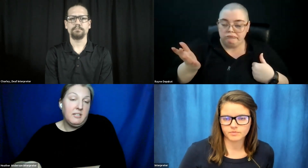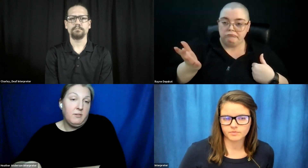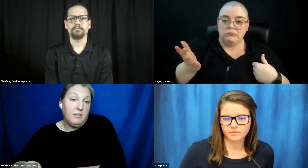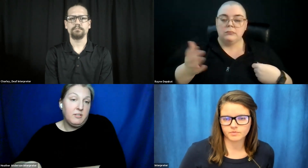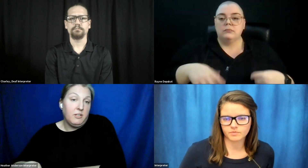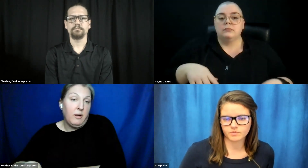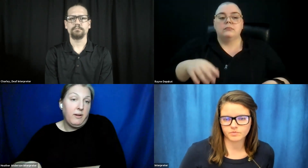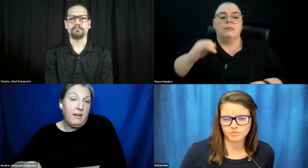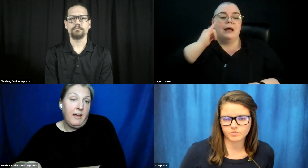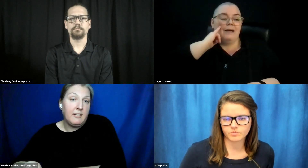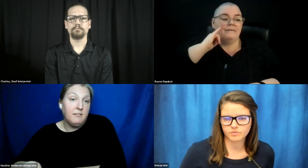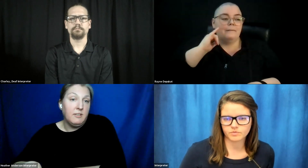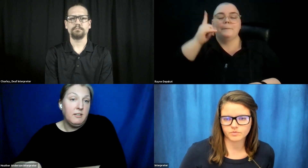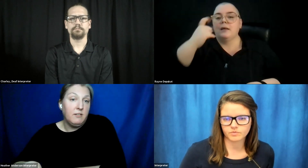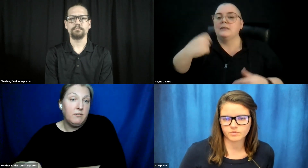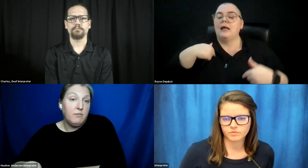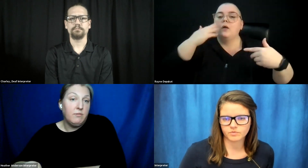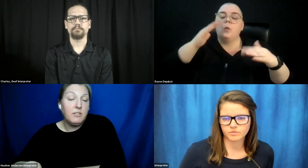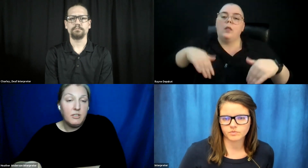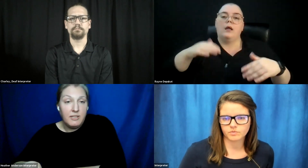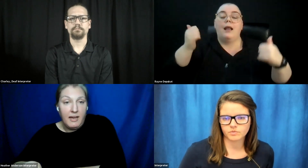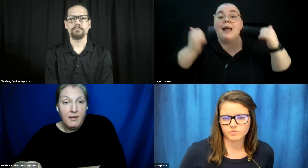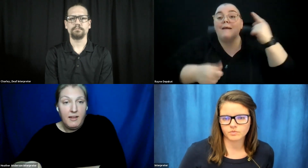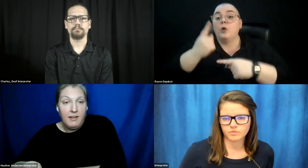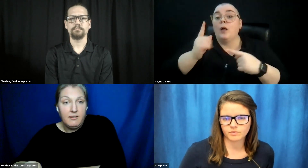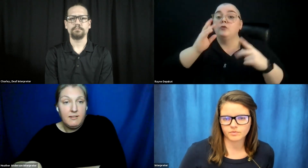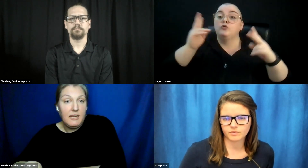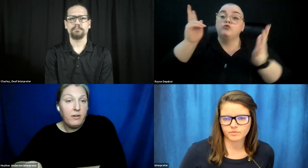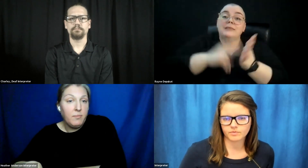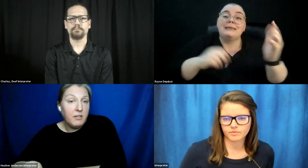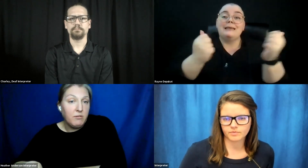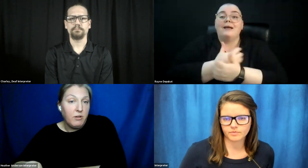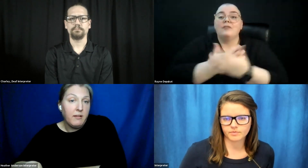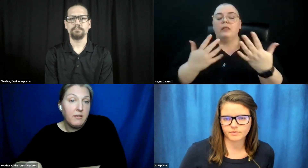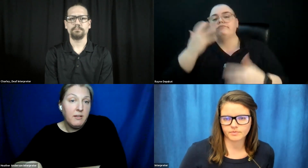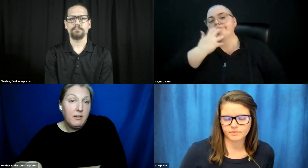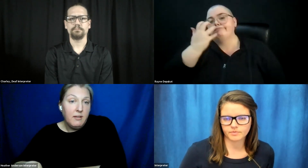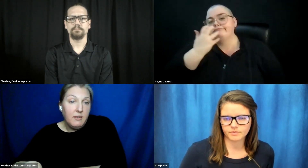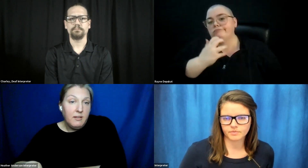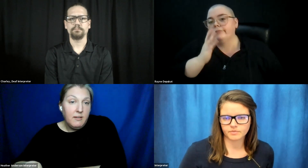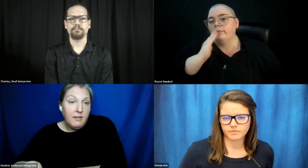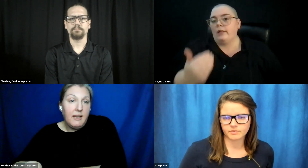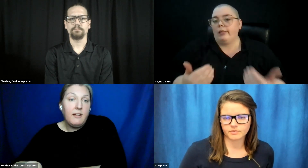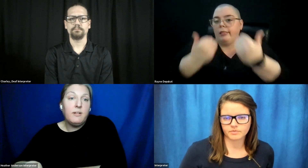That one idea is to go out and actively research that and see how it compares to our island.